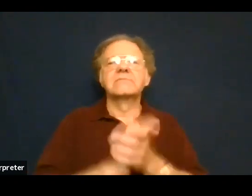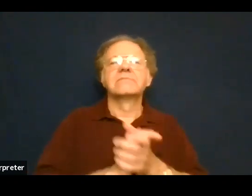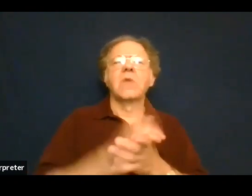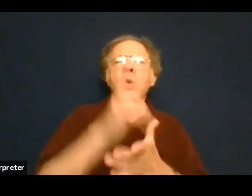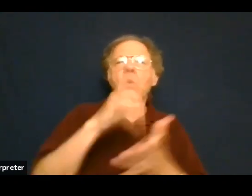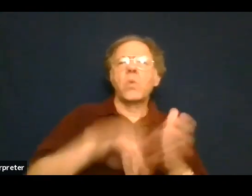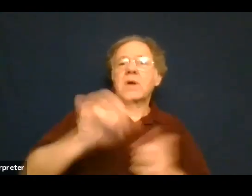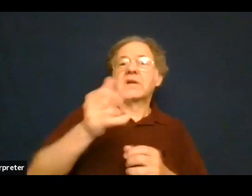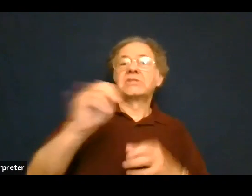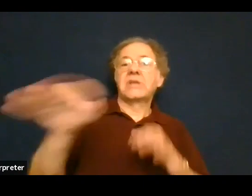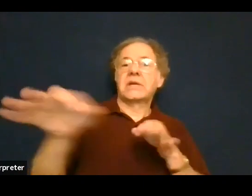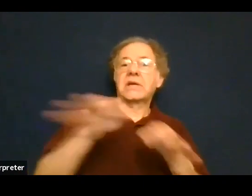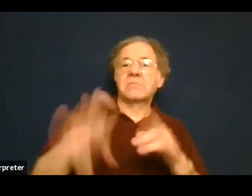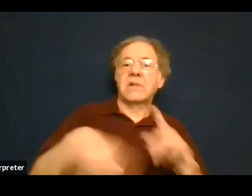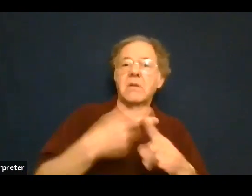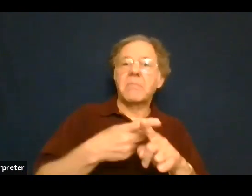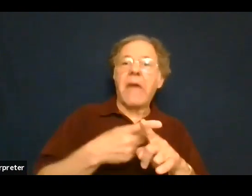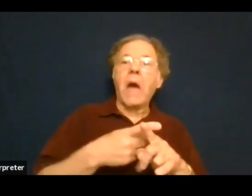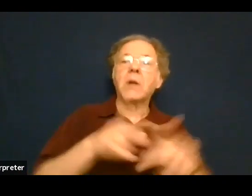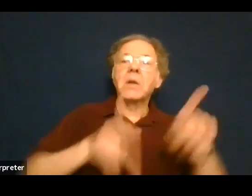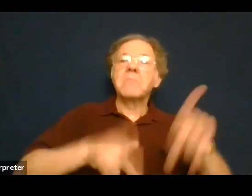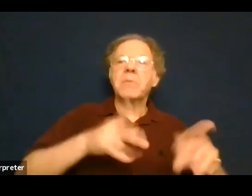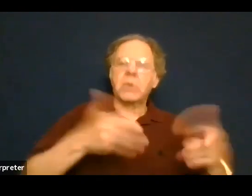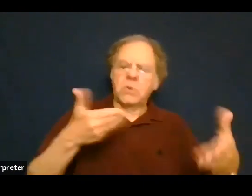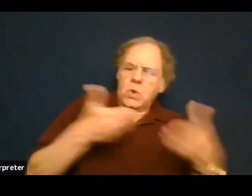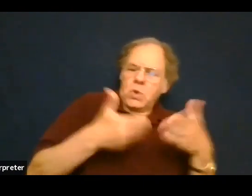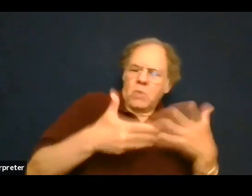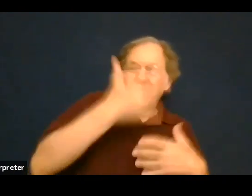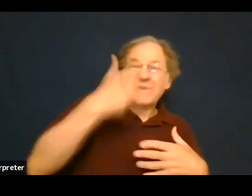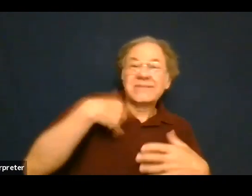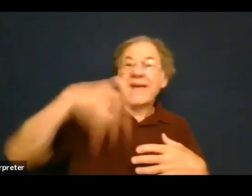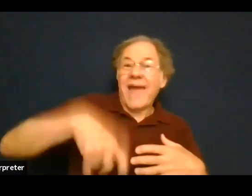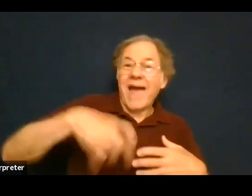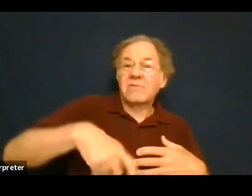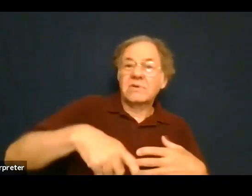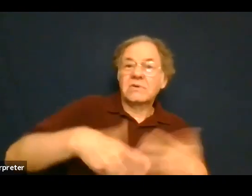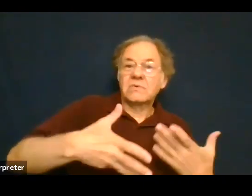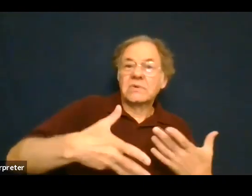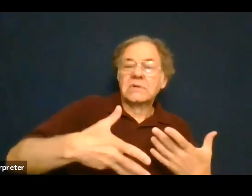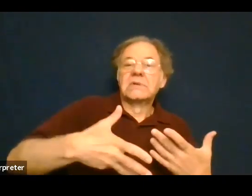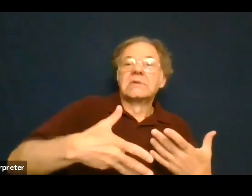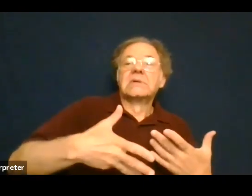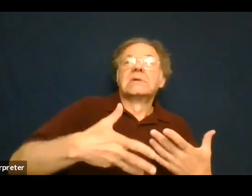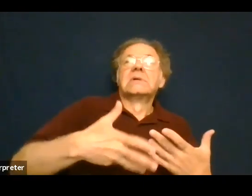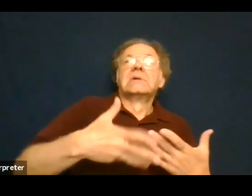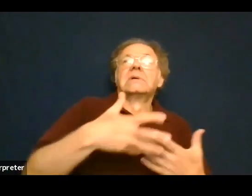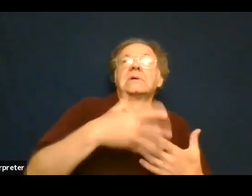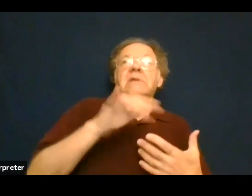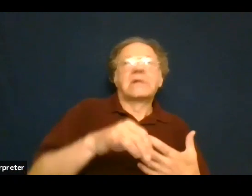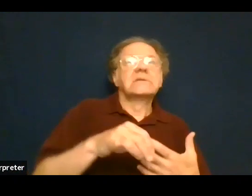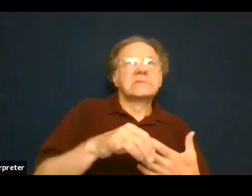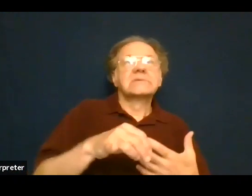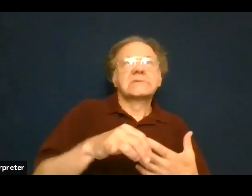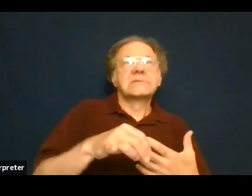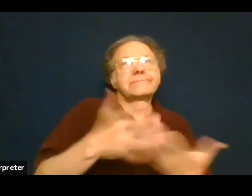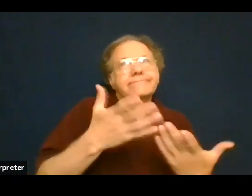in close quarters out of necessity is certainly at a risk. And the other thing that we have noticed